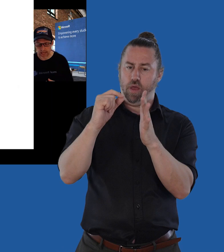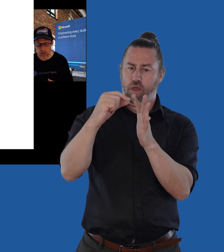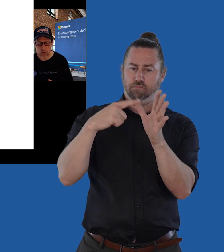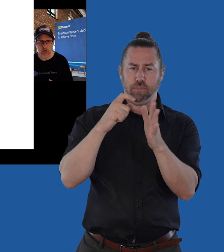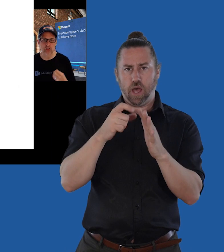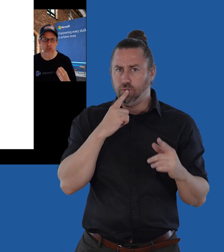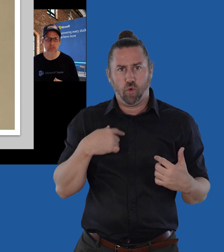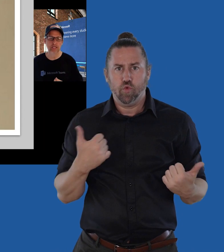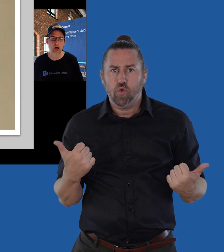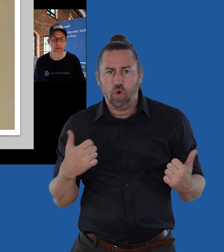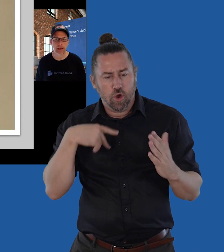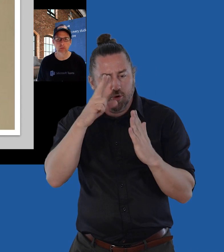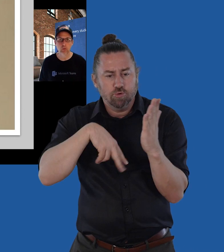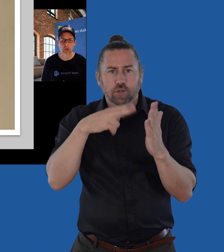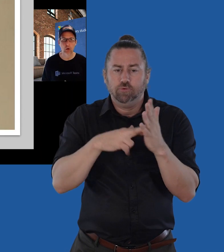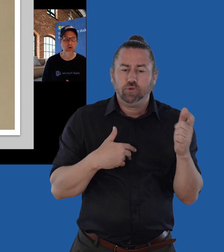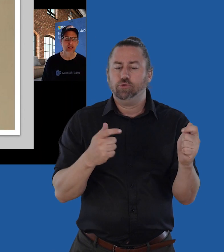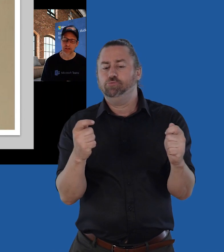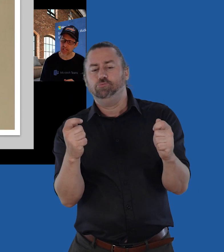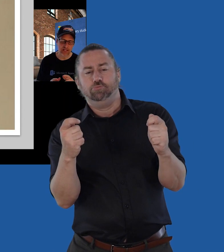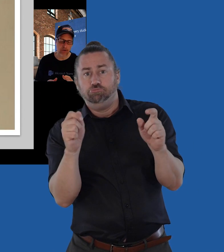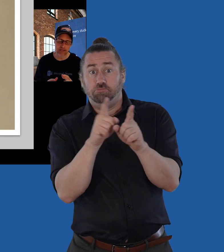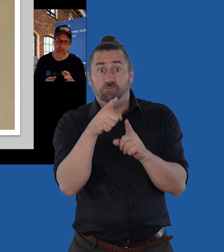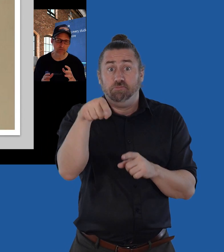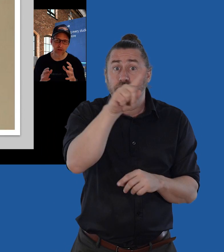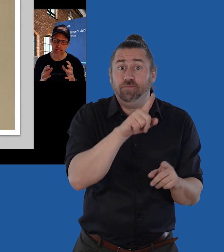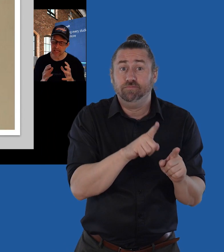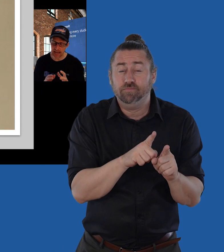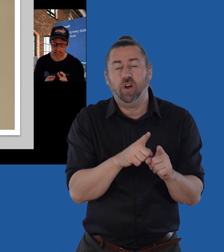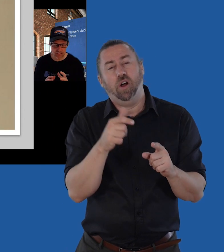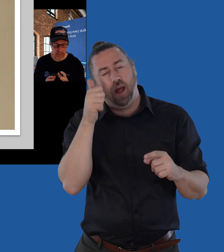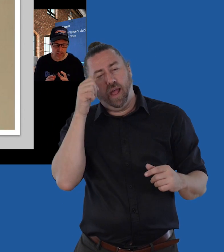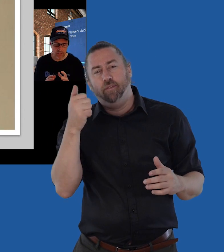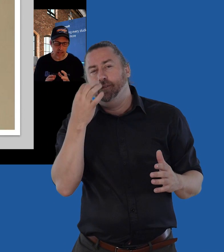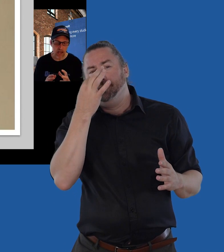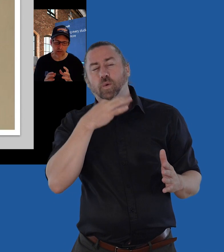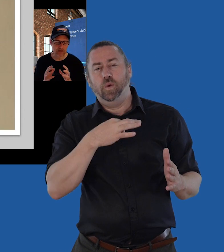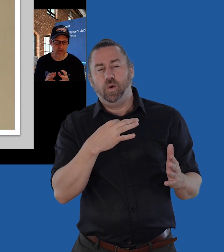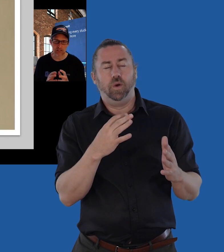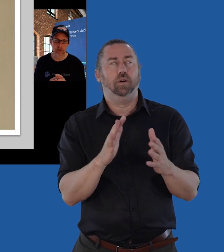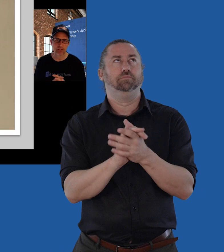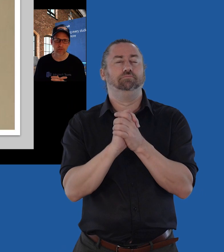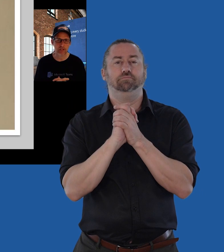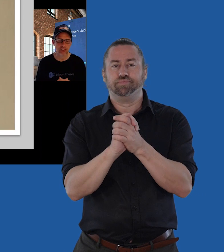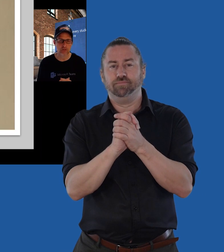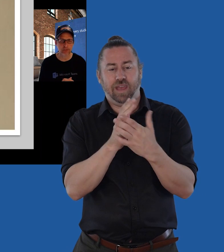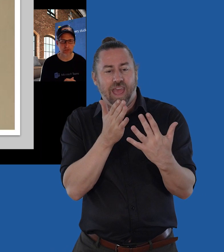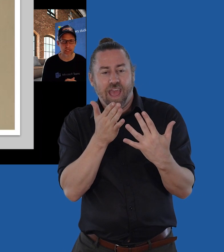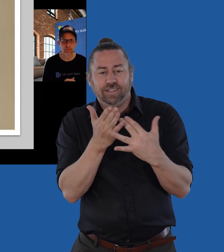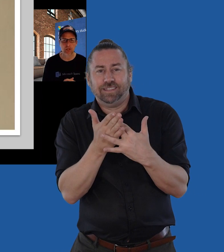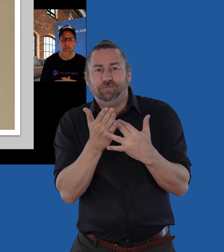and anyone who's used the iPad will know that yes, there are some fantastic accessibility features built-in,